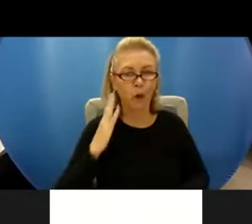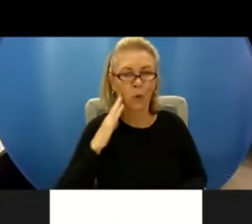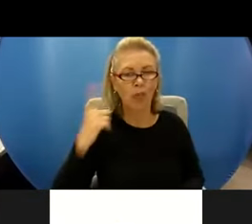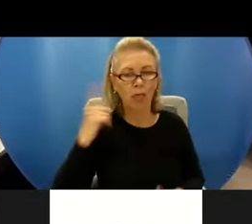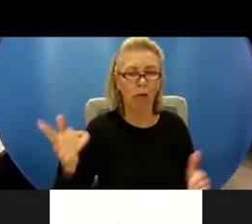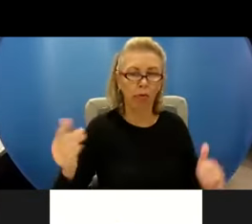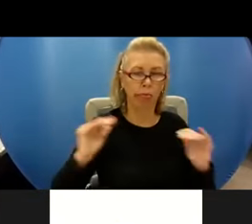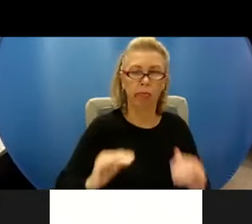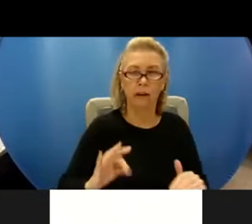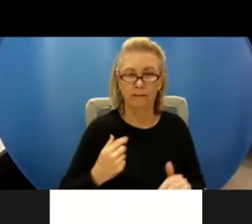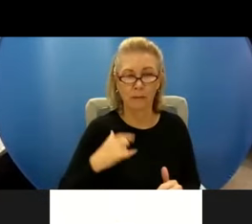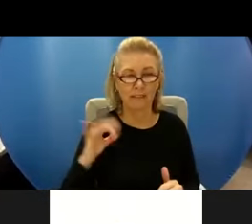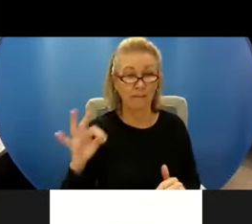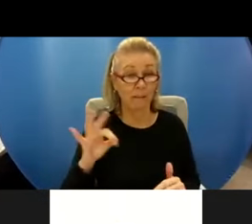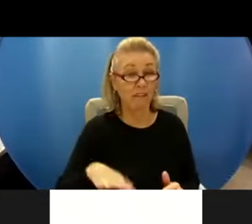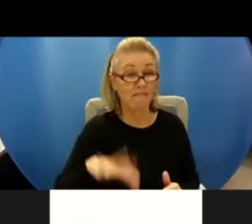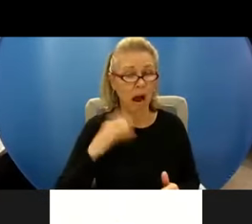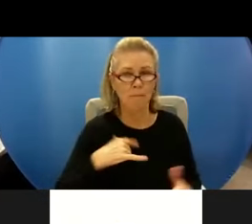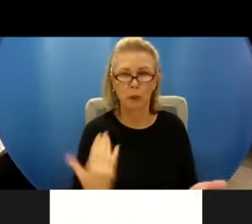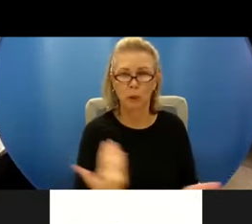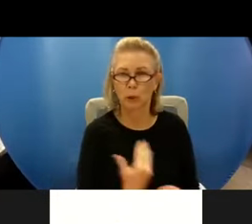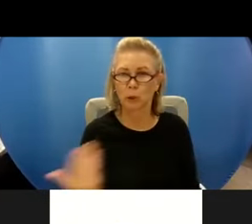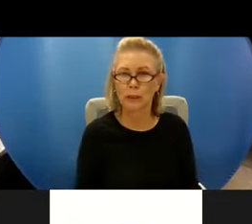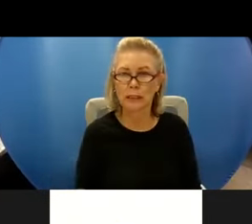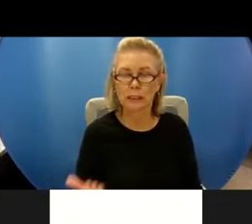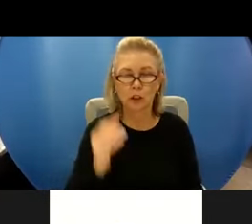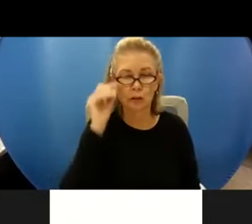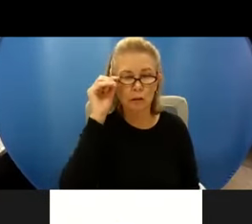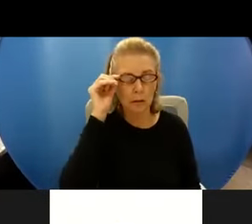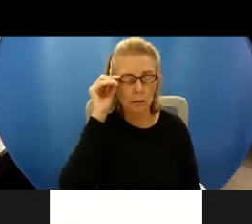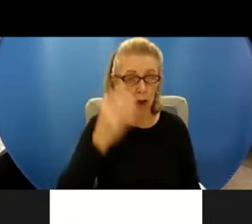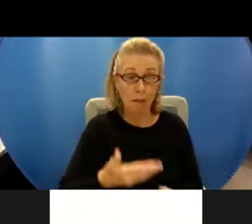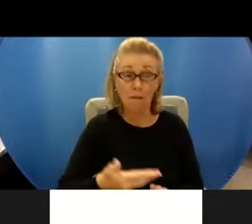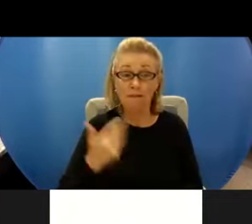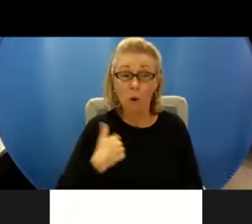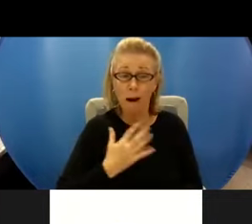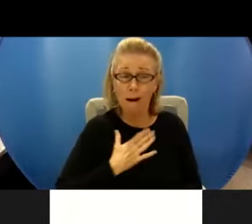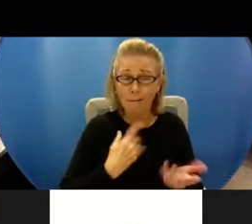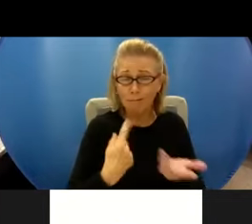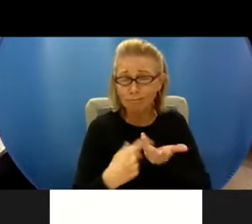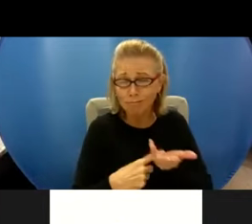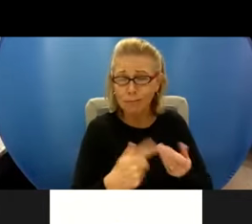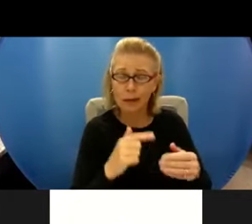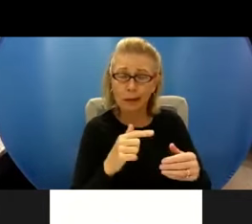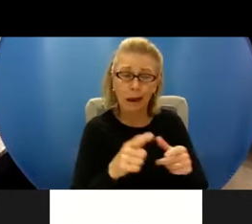if they learn that I'm new here. Before discussions about language in English 101, I thought everything